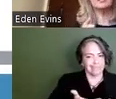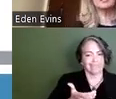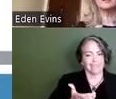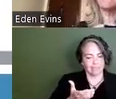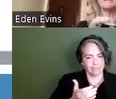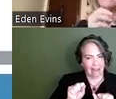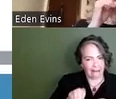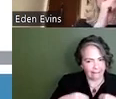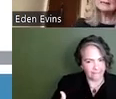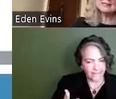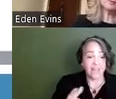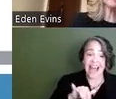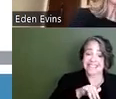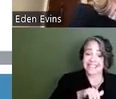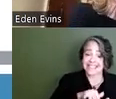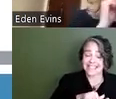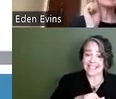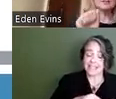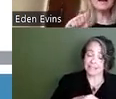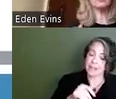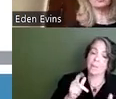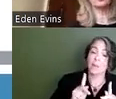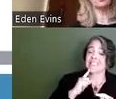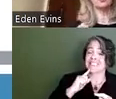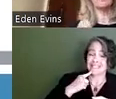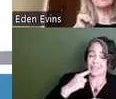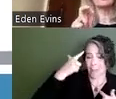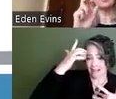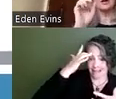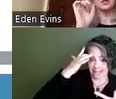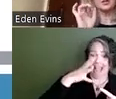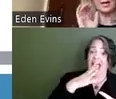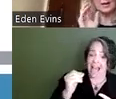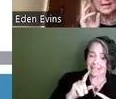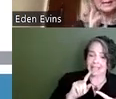to study people with a serious mental illness and tobacco use disorder. Right. And so to understand,